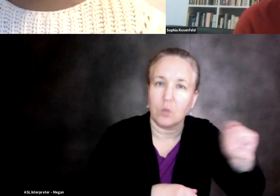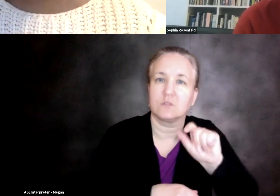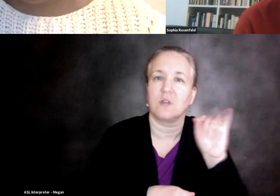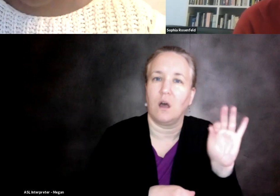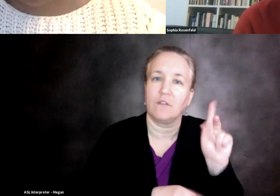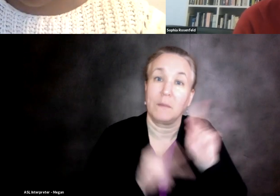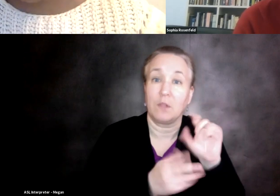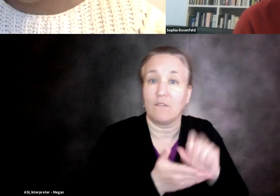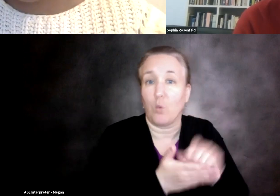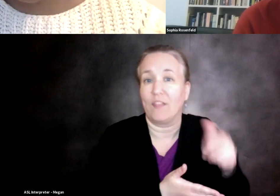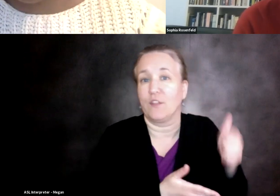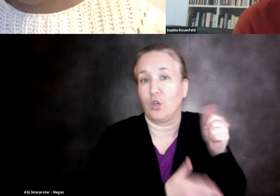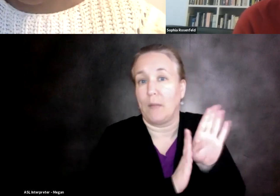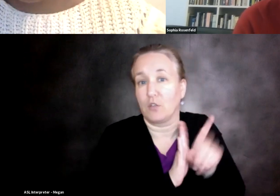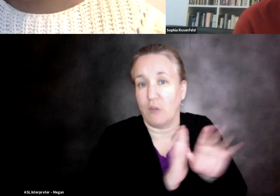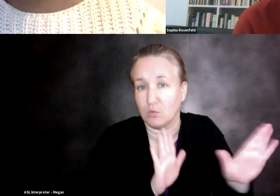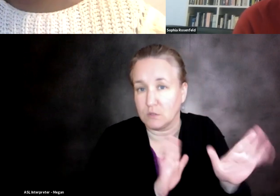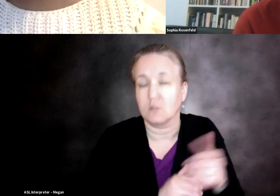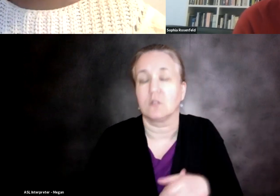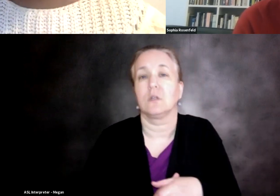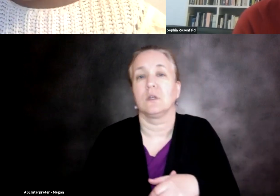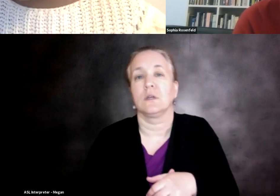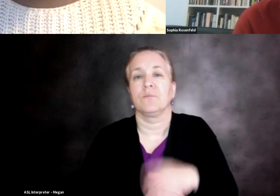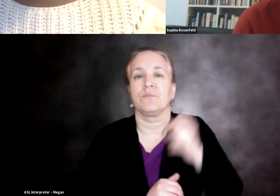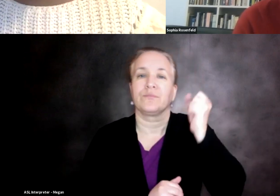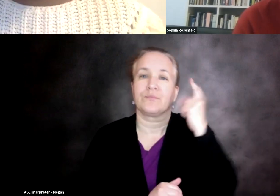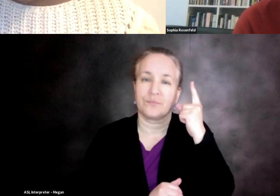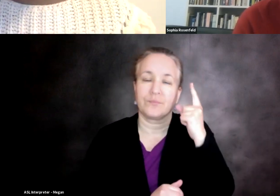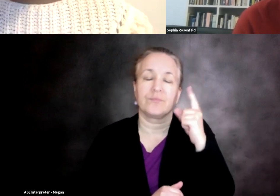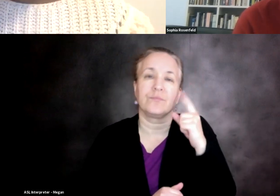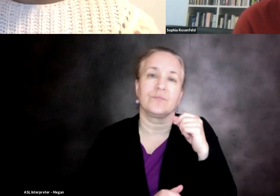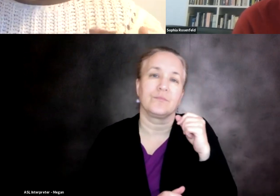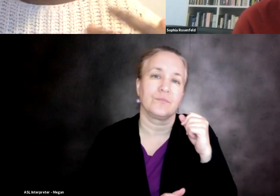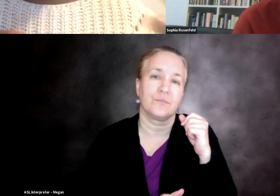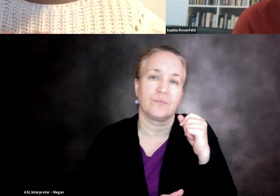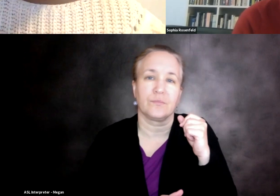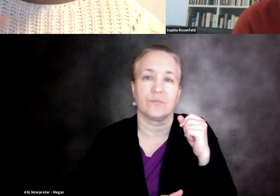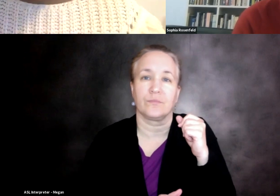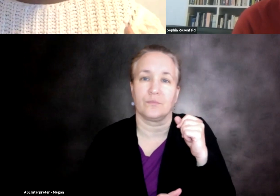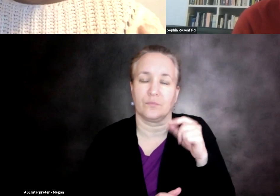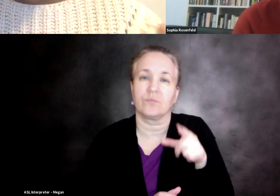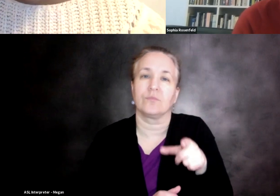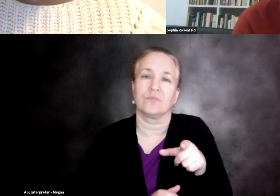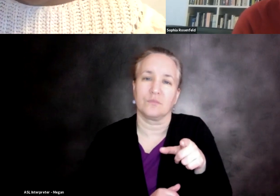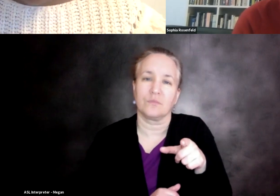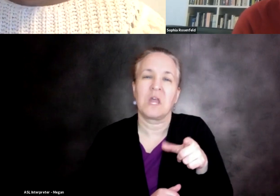of wealthier backgrounds. And this is a practice that resembles apprenticeship.